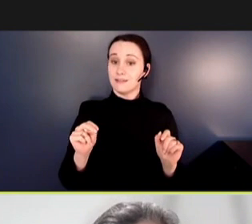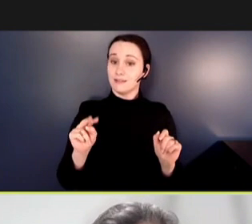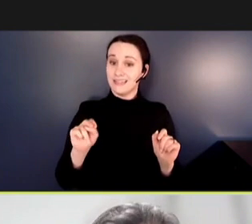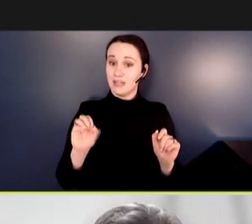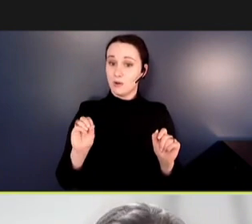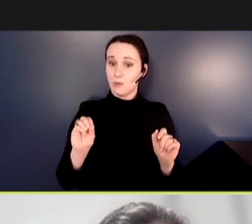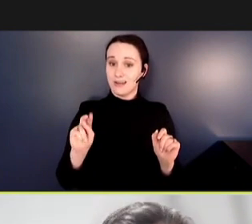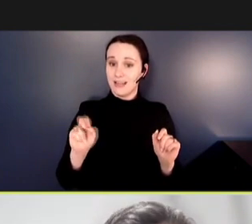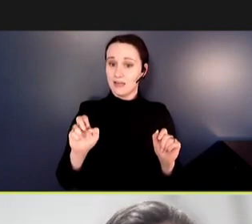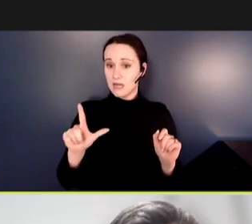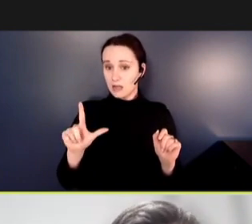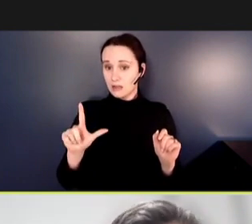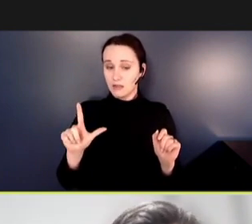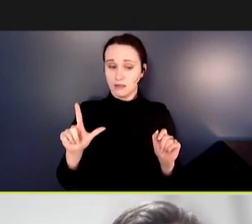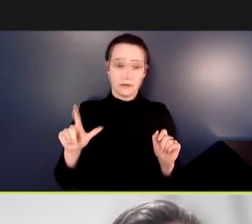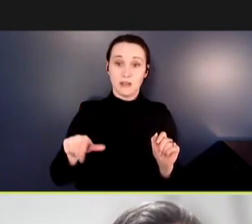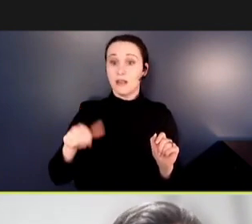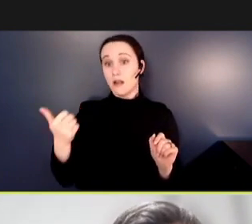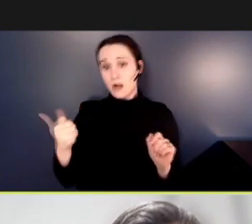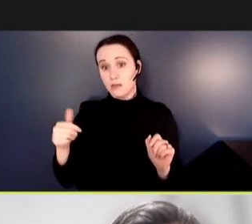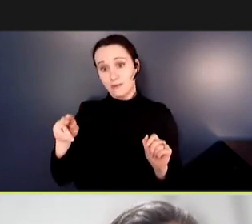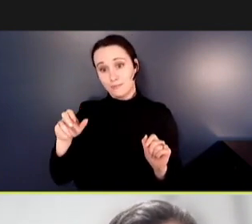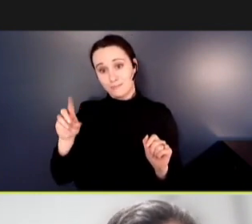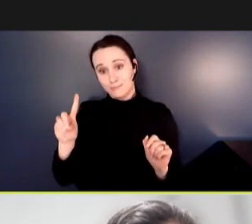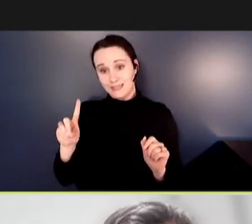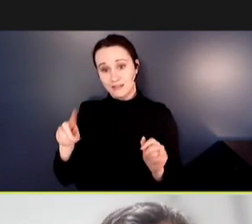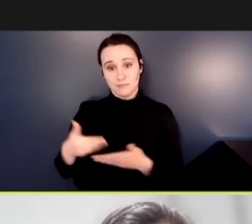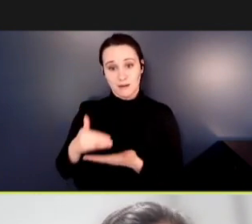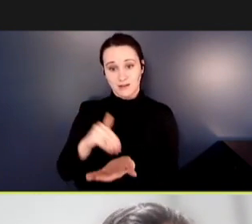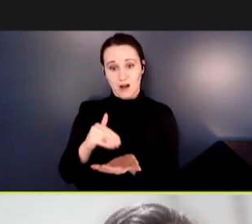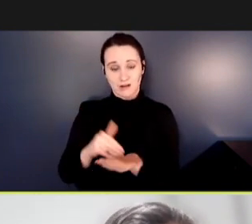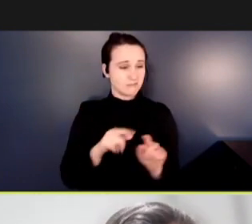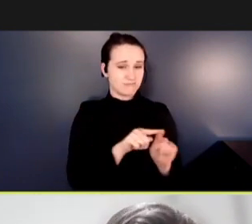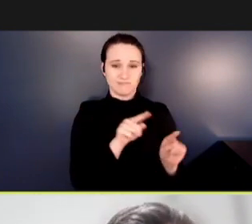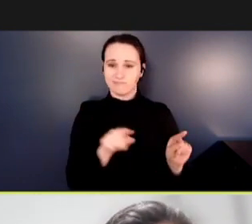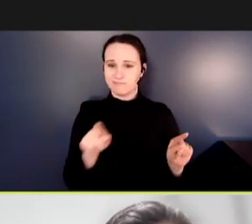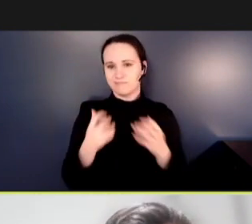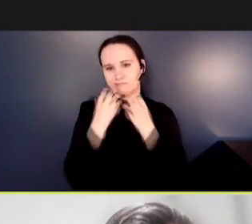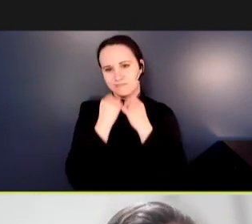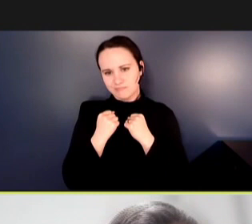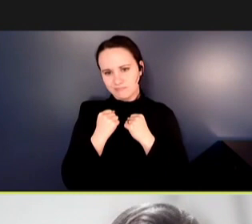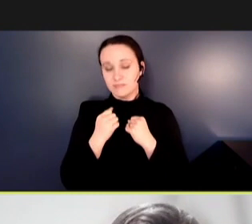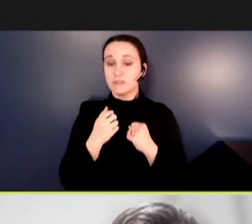the pediatric side, the pediatricians as well. So, we do need to work together in terms of planning